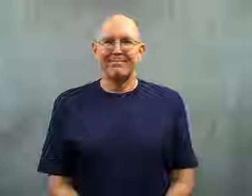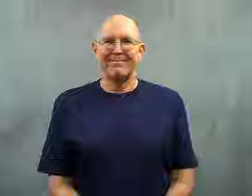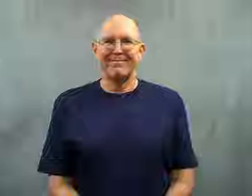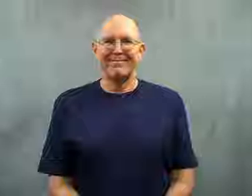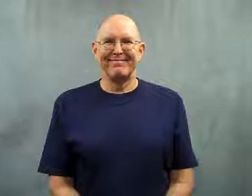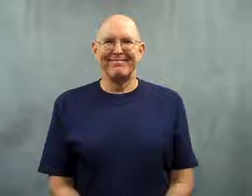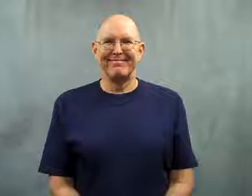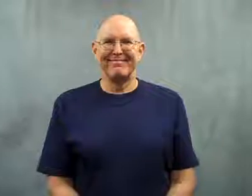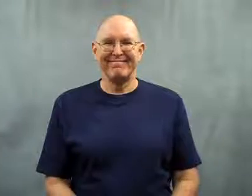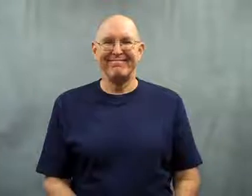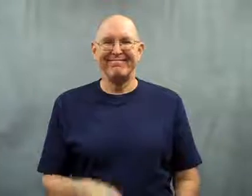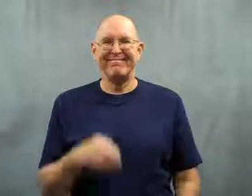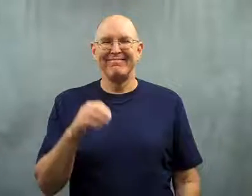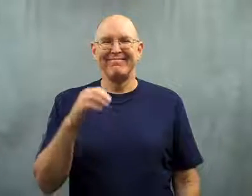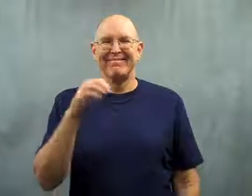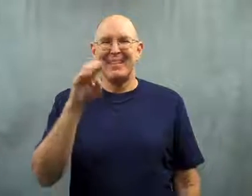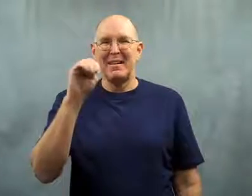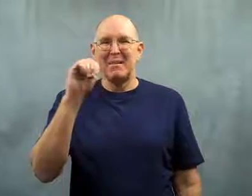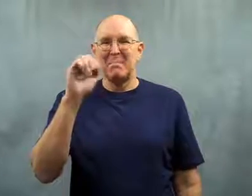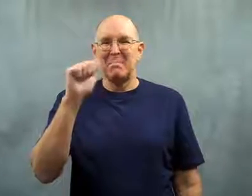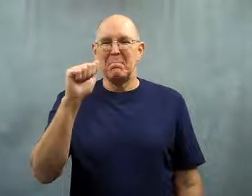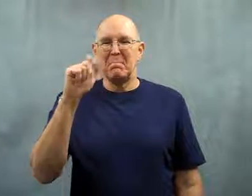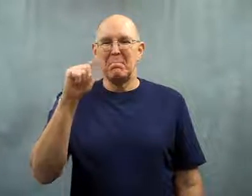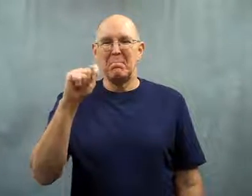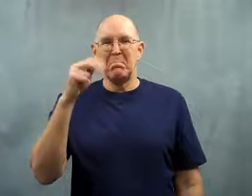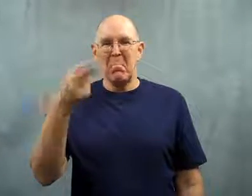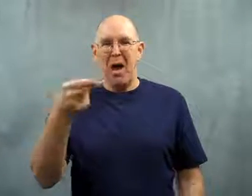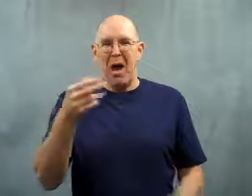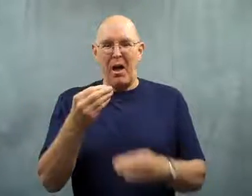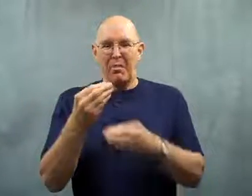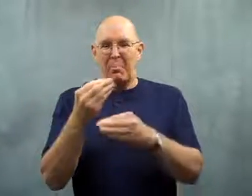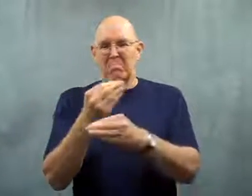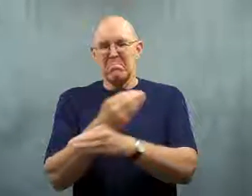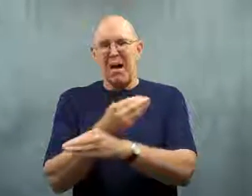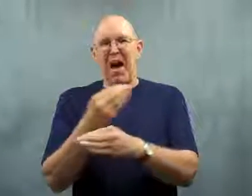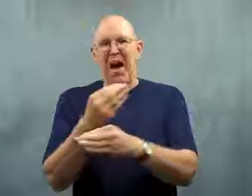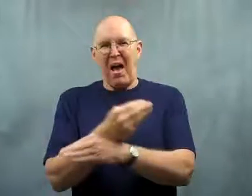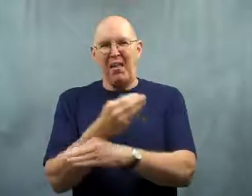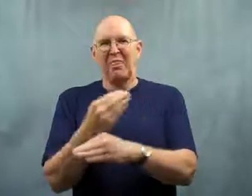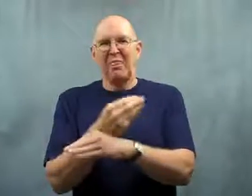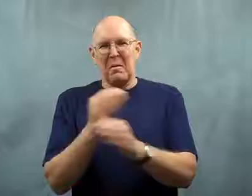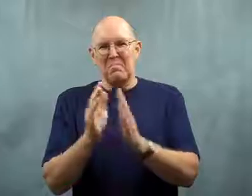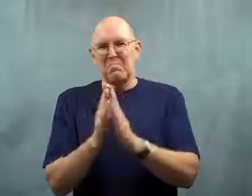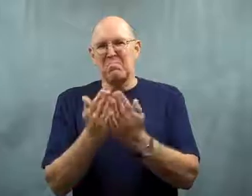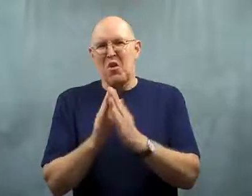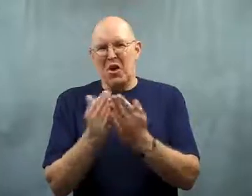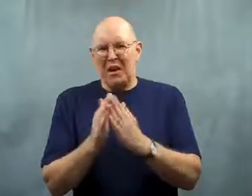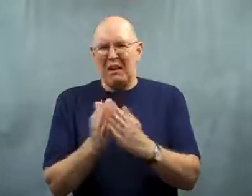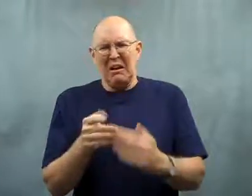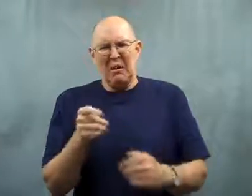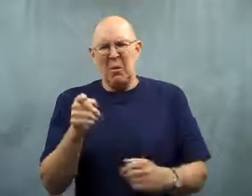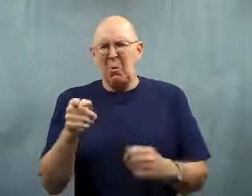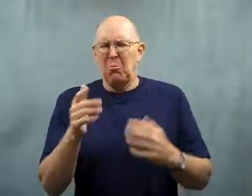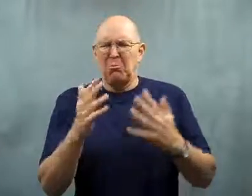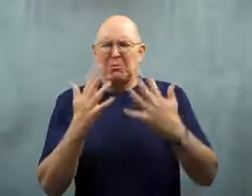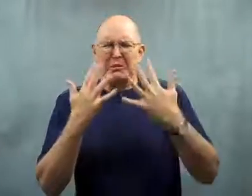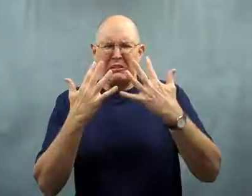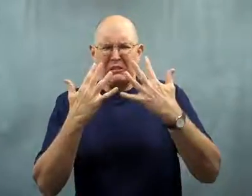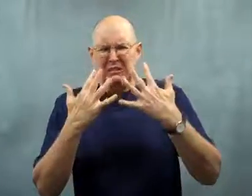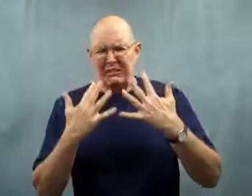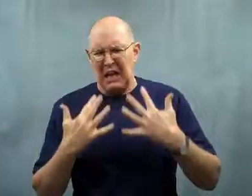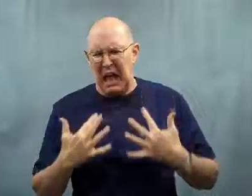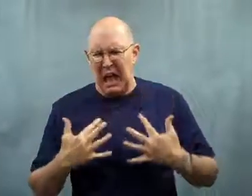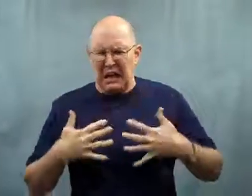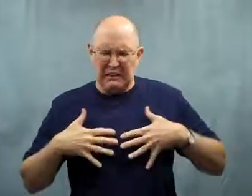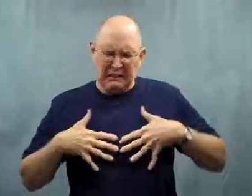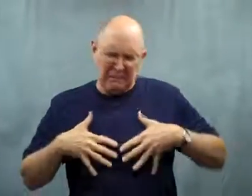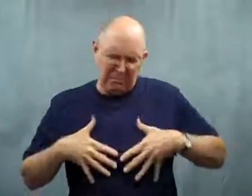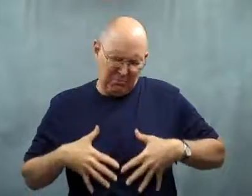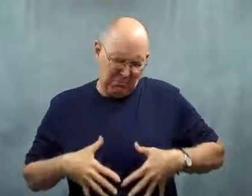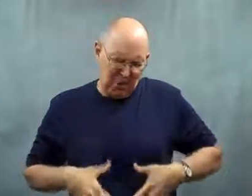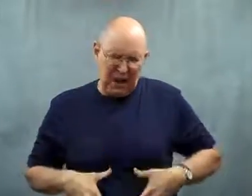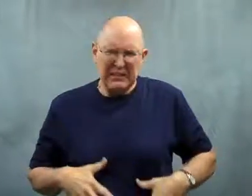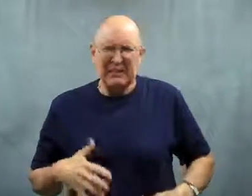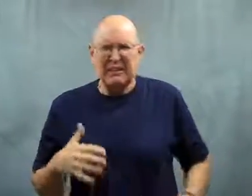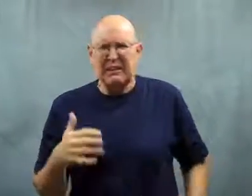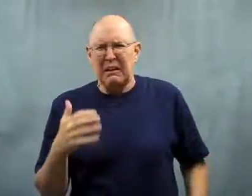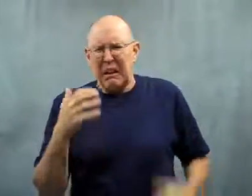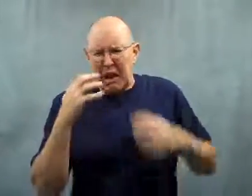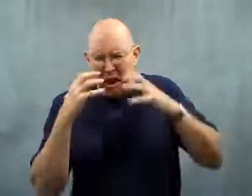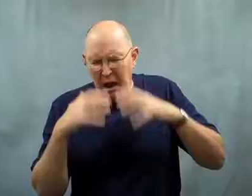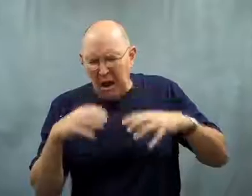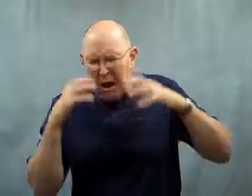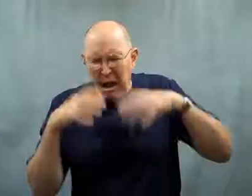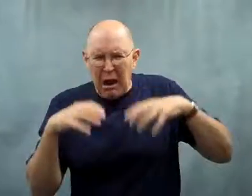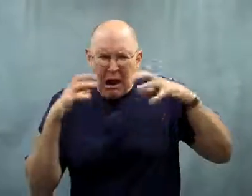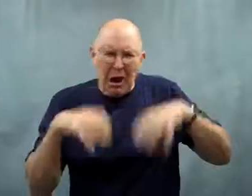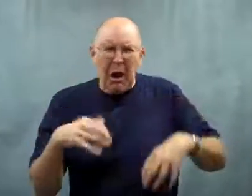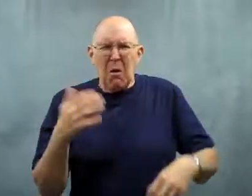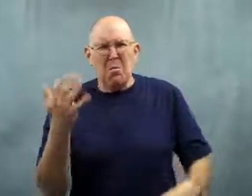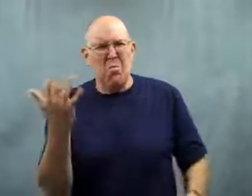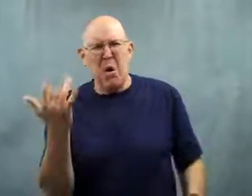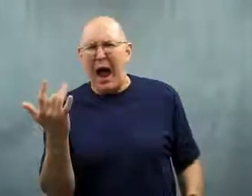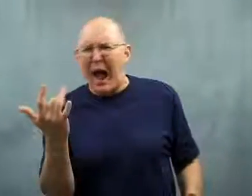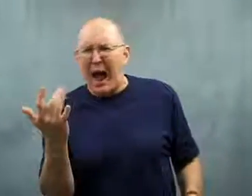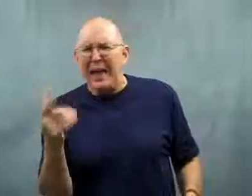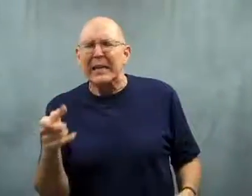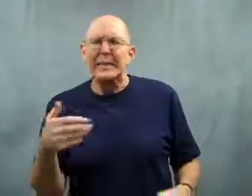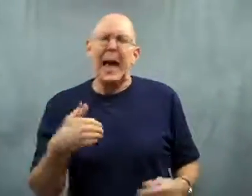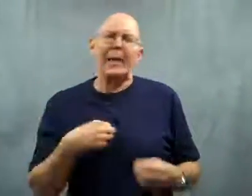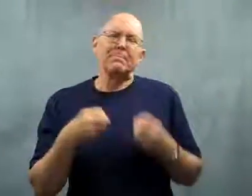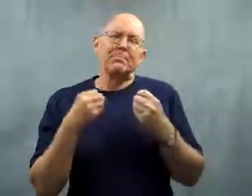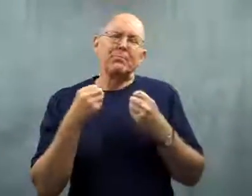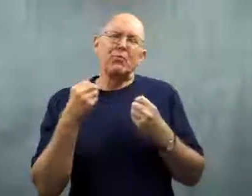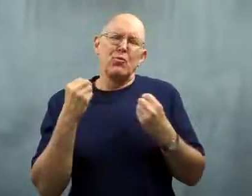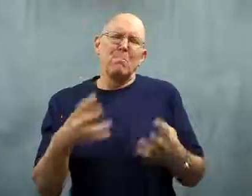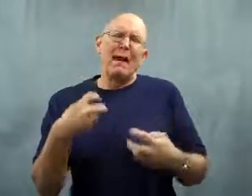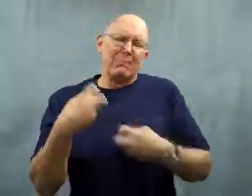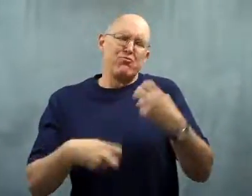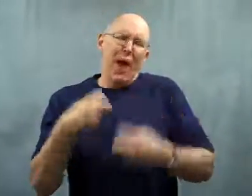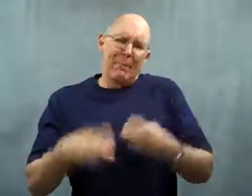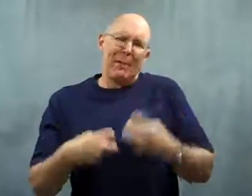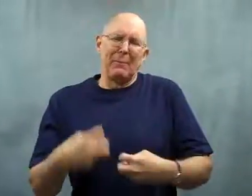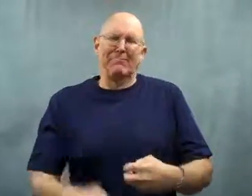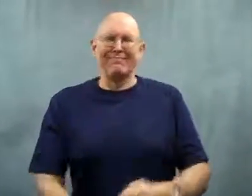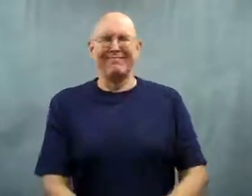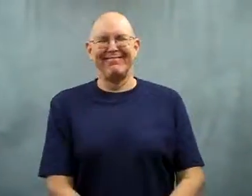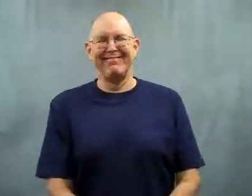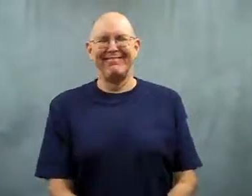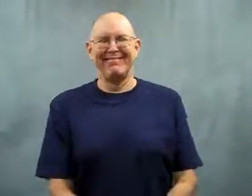The math book was sad, depressed and crying.